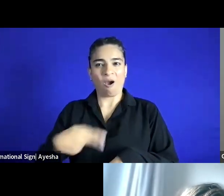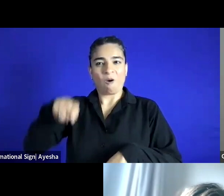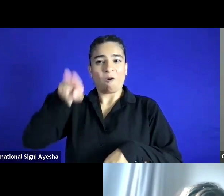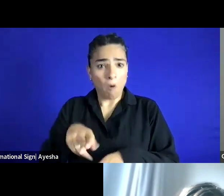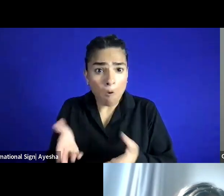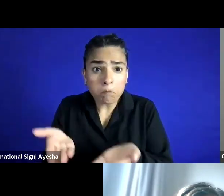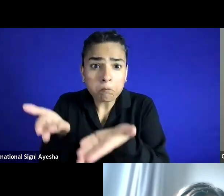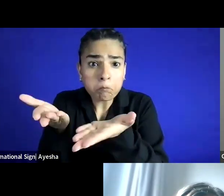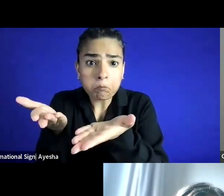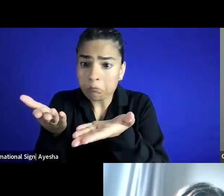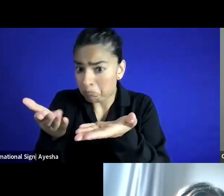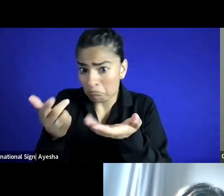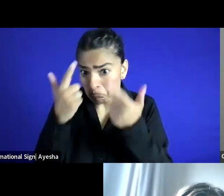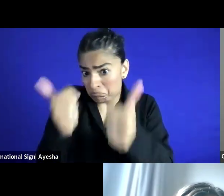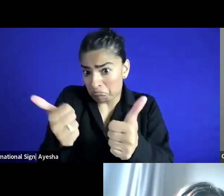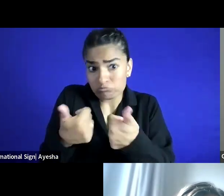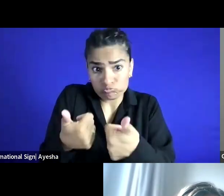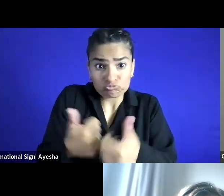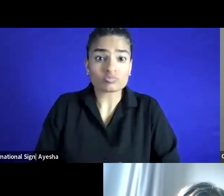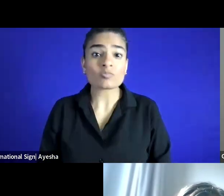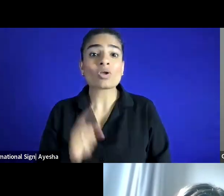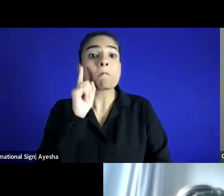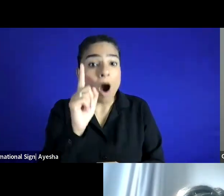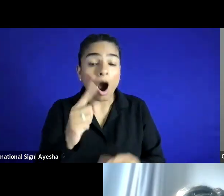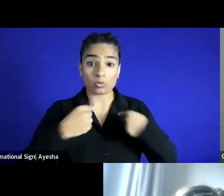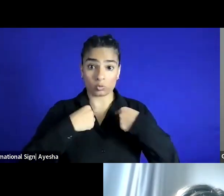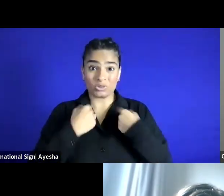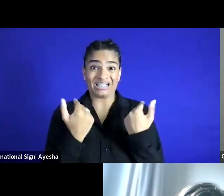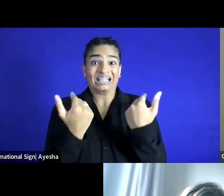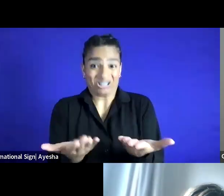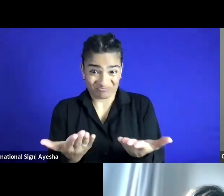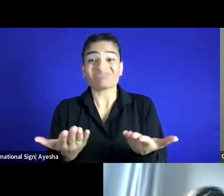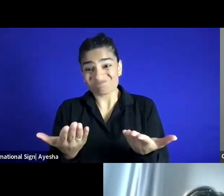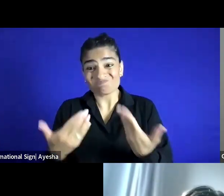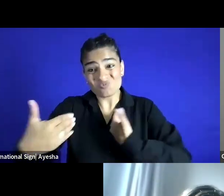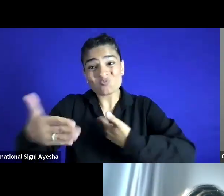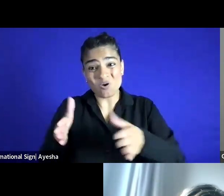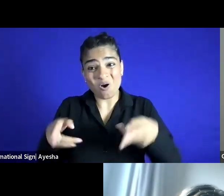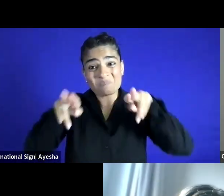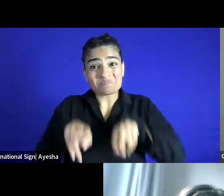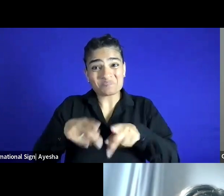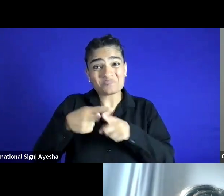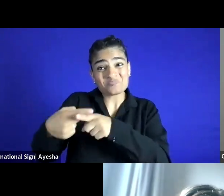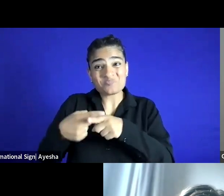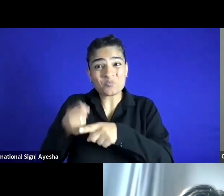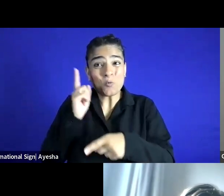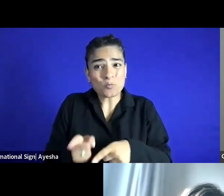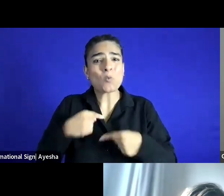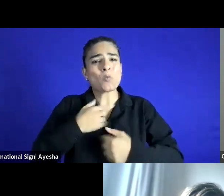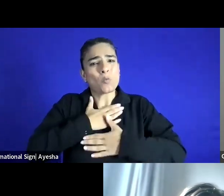And we do our best to make sure that you share with the people that you want to share. Again, I shared with a stranger,